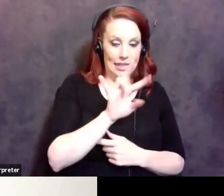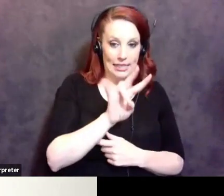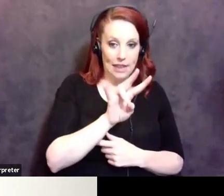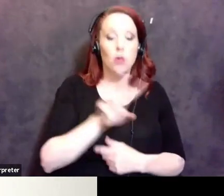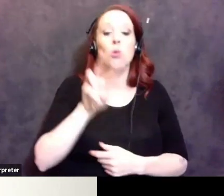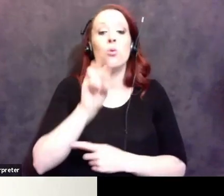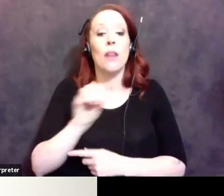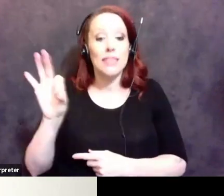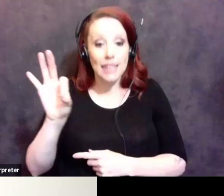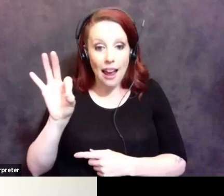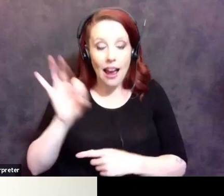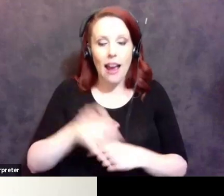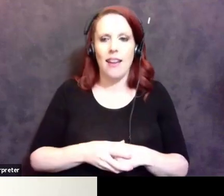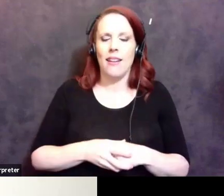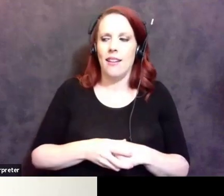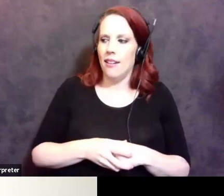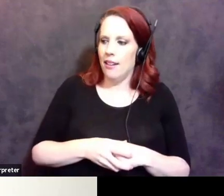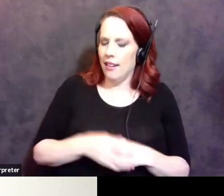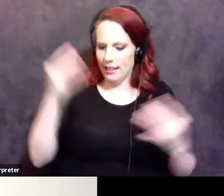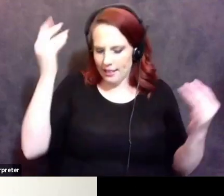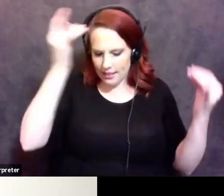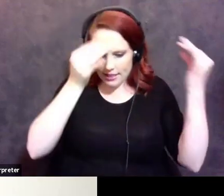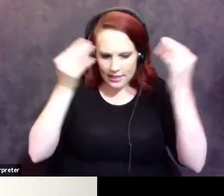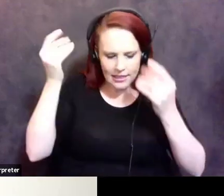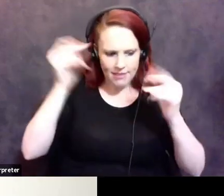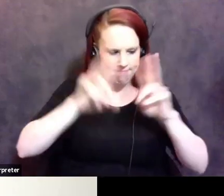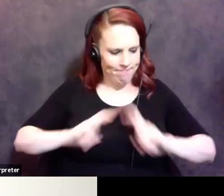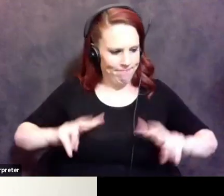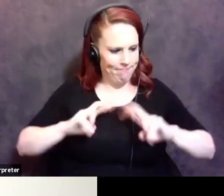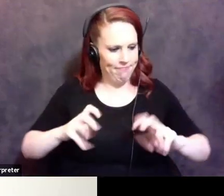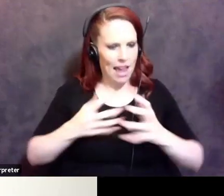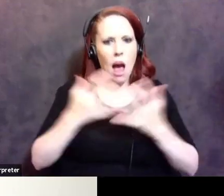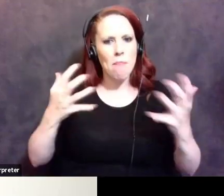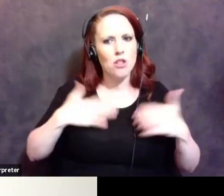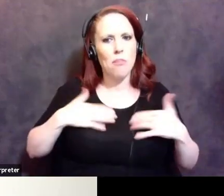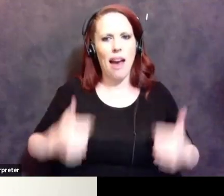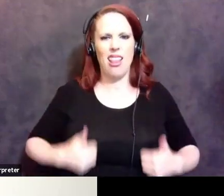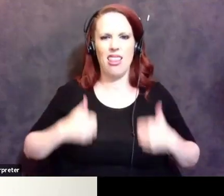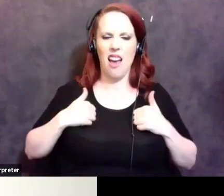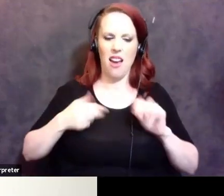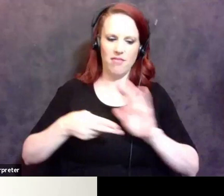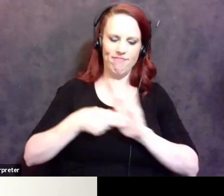thinking about how much of my life I spent growing up as a victim trapped within the